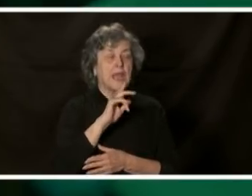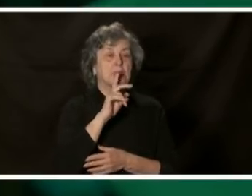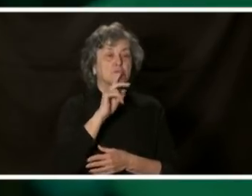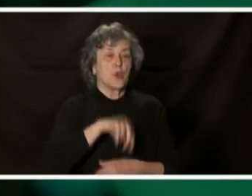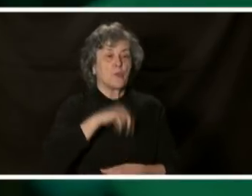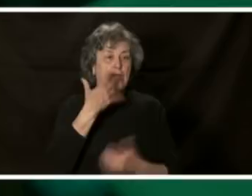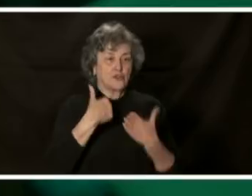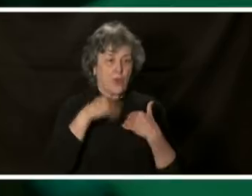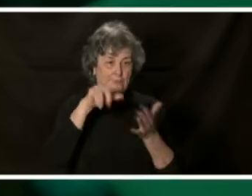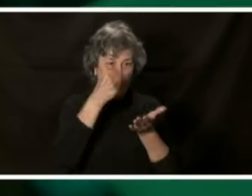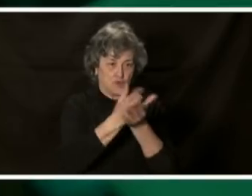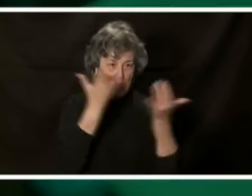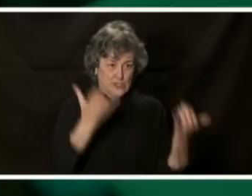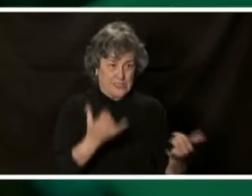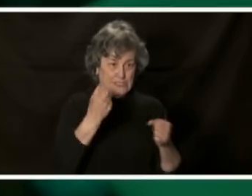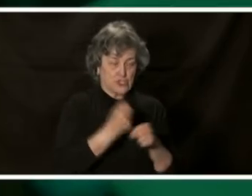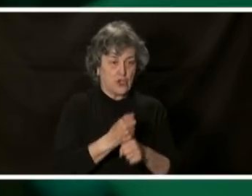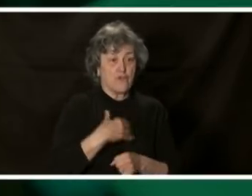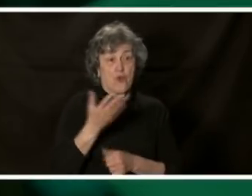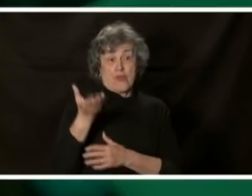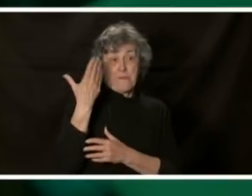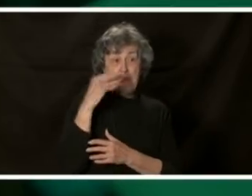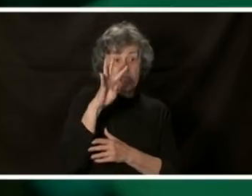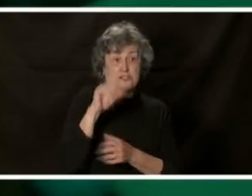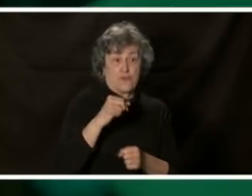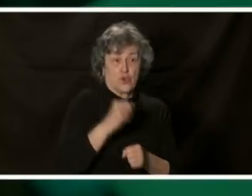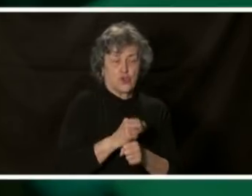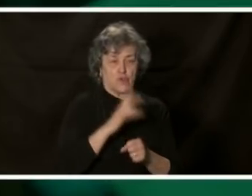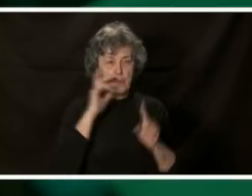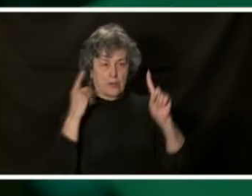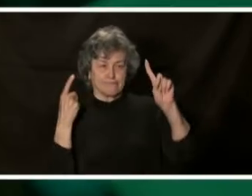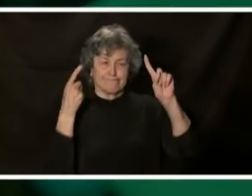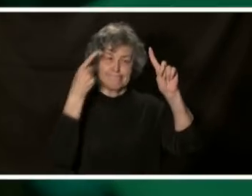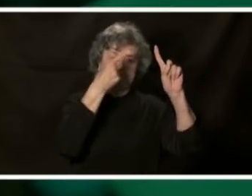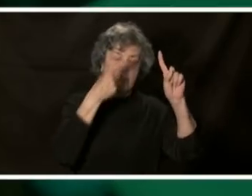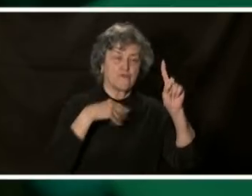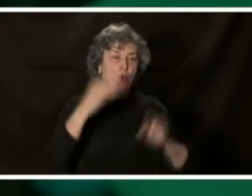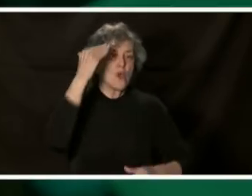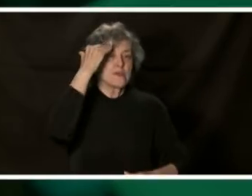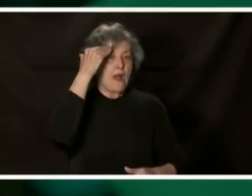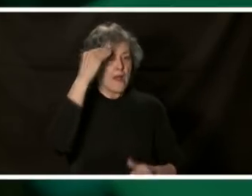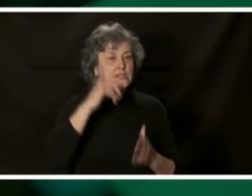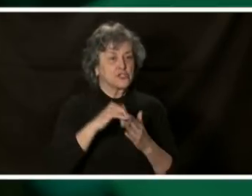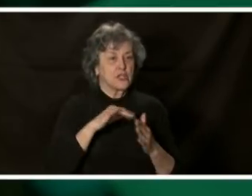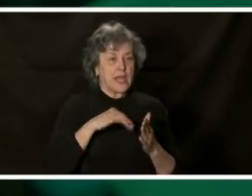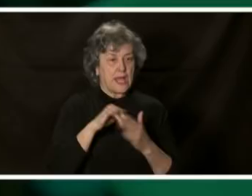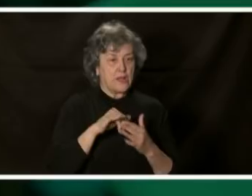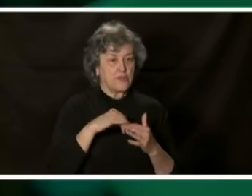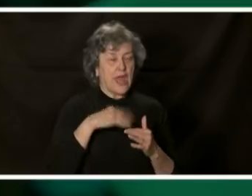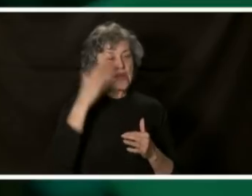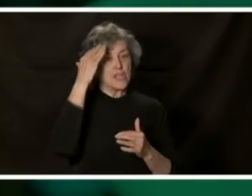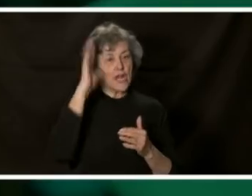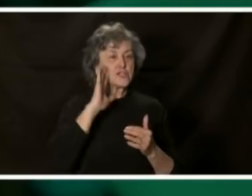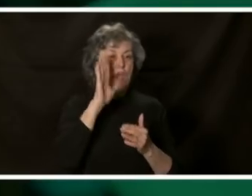FOR THE PAST FOUR YEARS, YOU HAVE BEEN ON THE QUEST FOR KNOWLEDGE, KNOWLEDGE FOR EMPOWERMENT THAT WILL CHANGE THE WORLD.